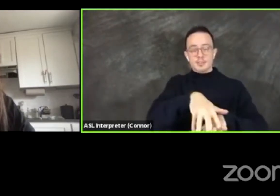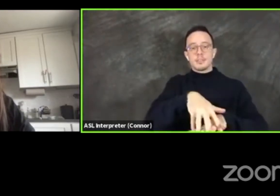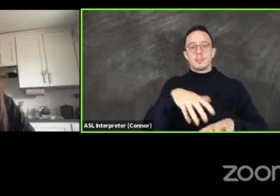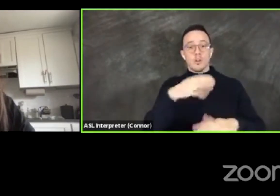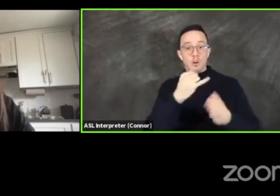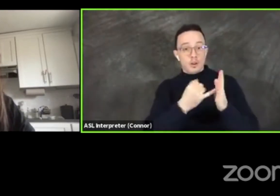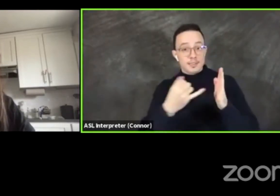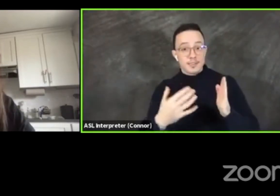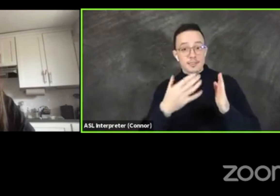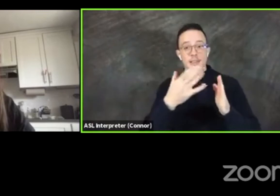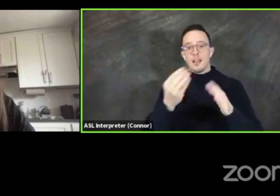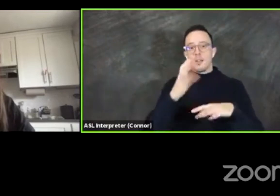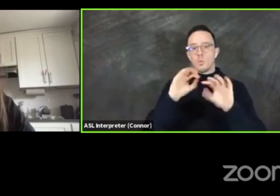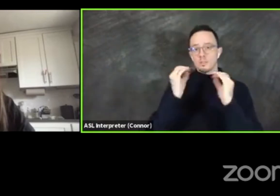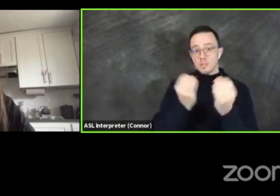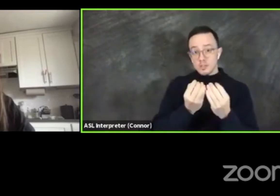AND CREATE OPPORTUNITIES WITH THE MANY